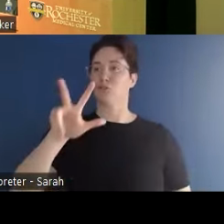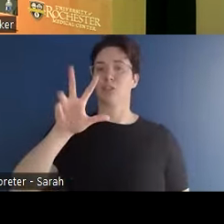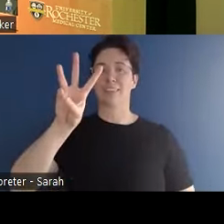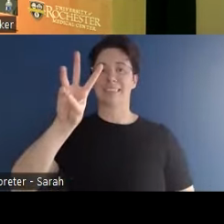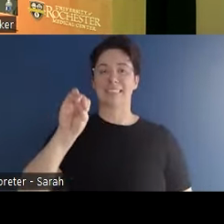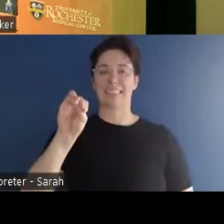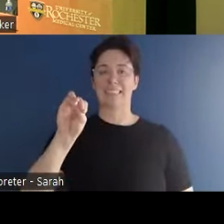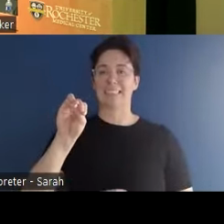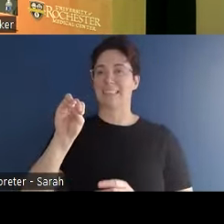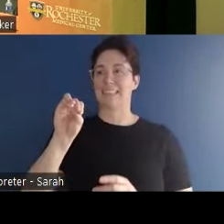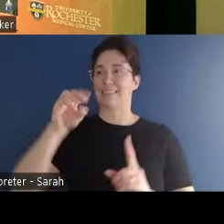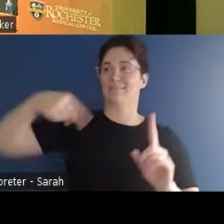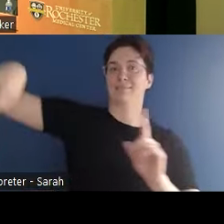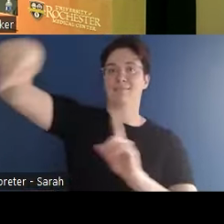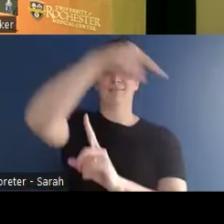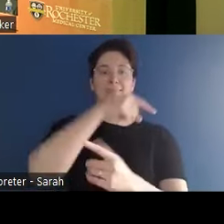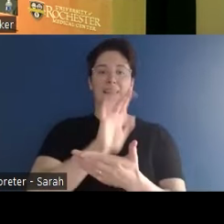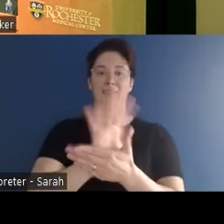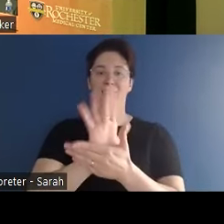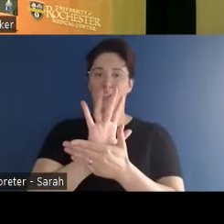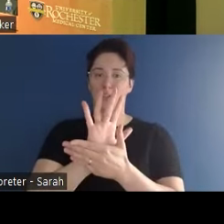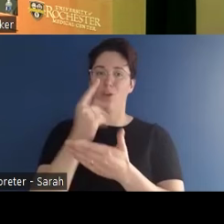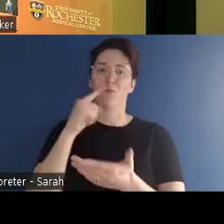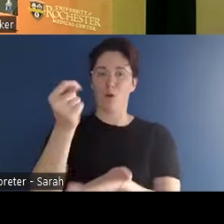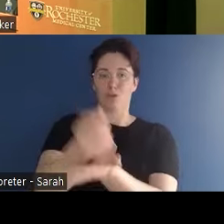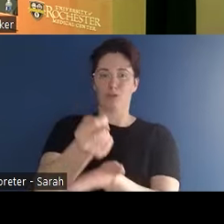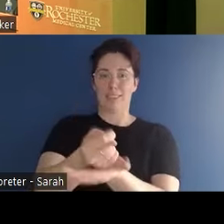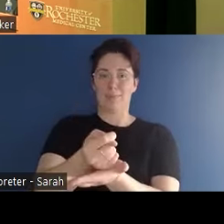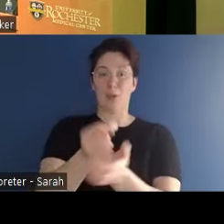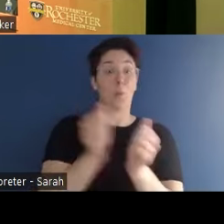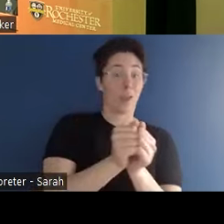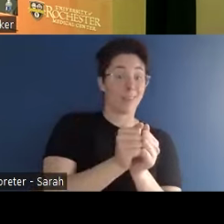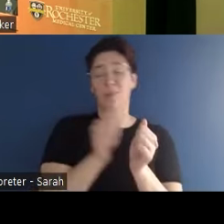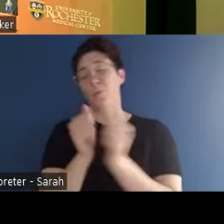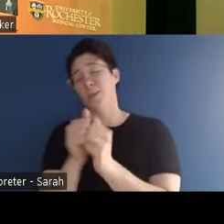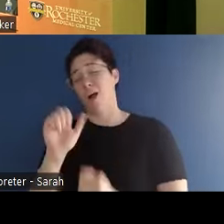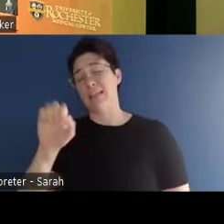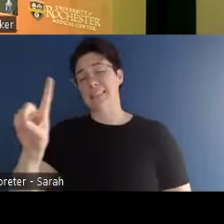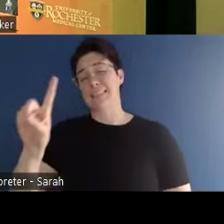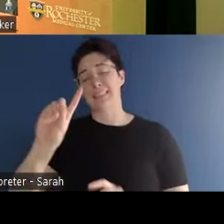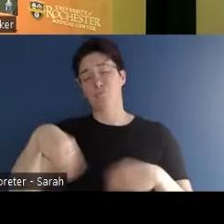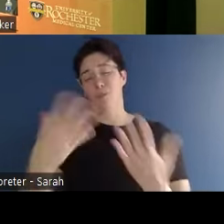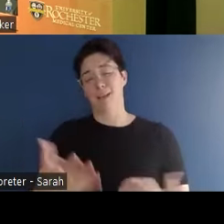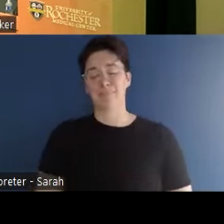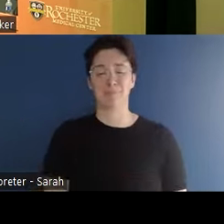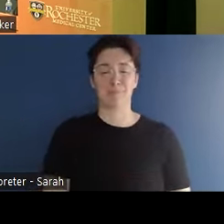in research and treatment with children with and without autism so this could be very very helpful